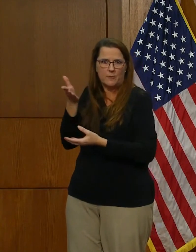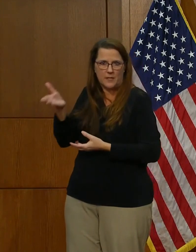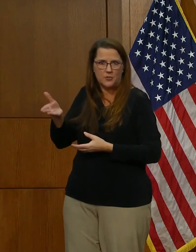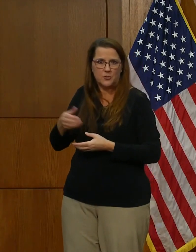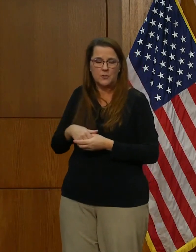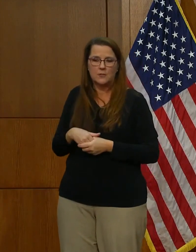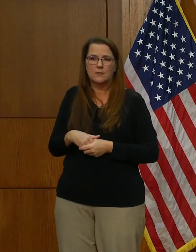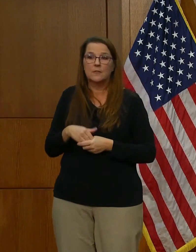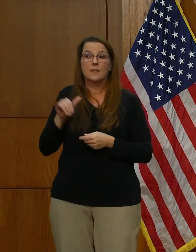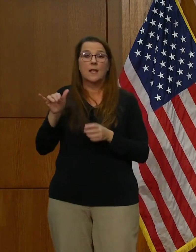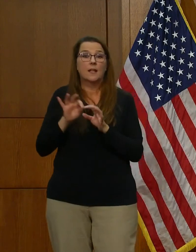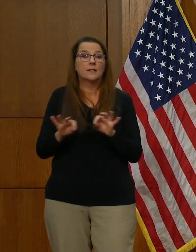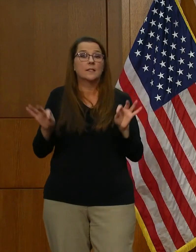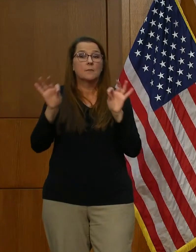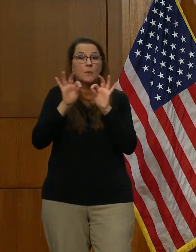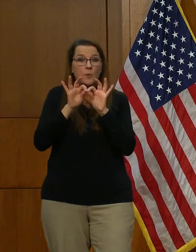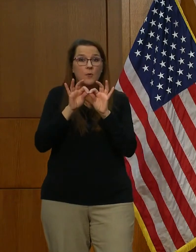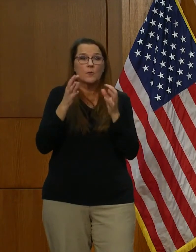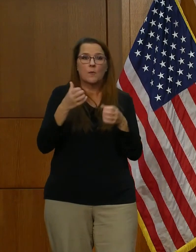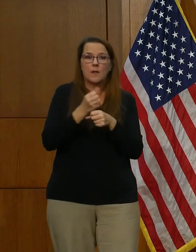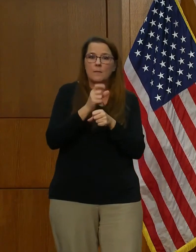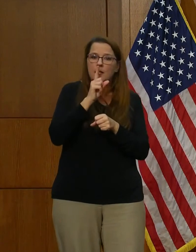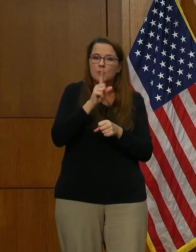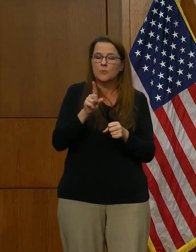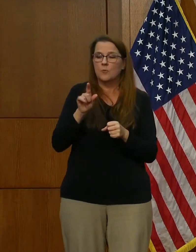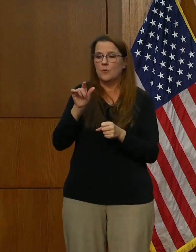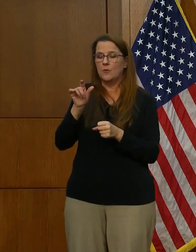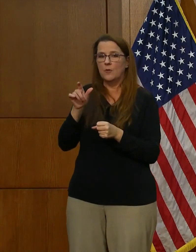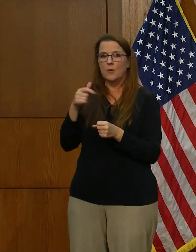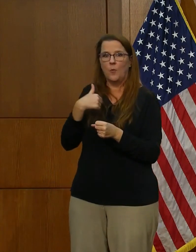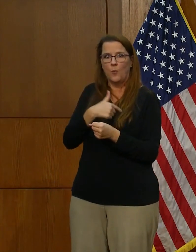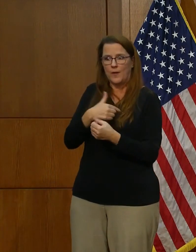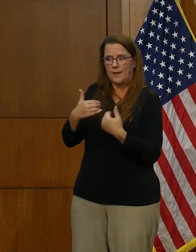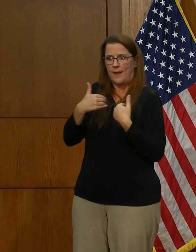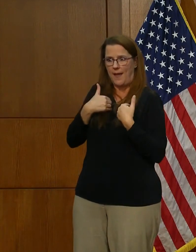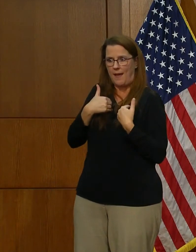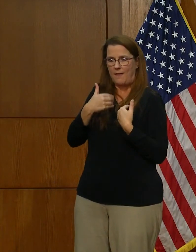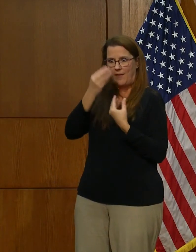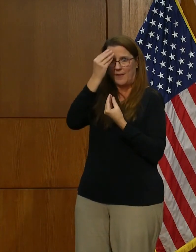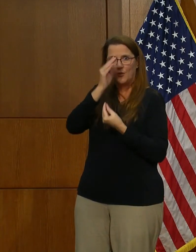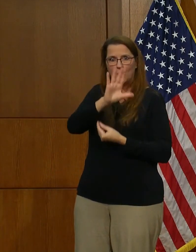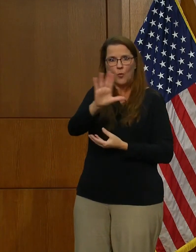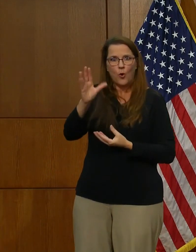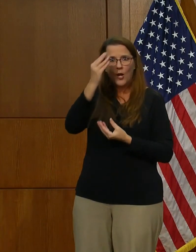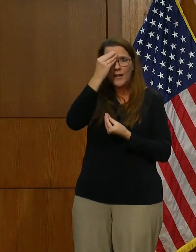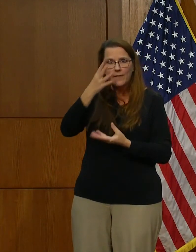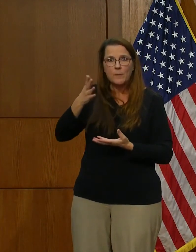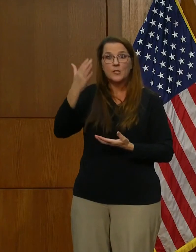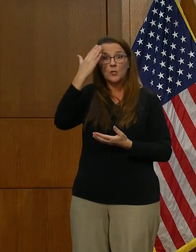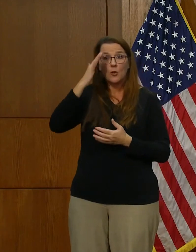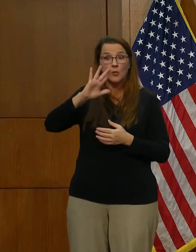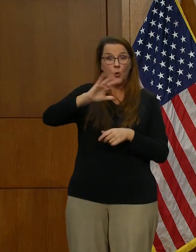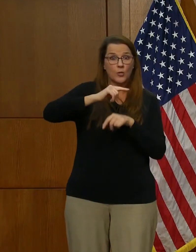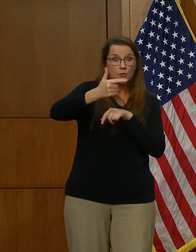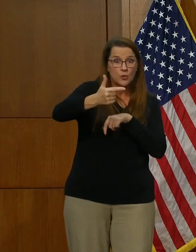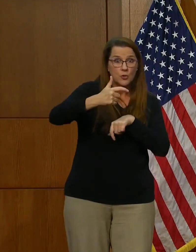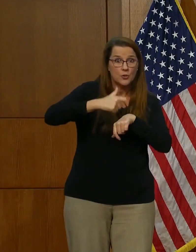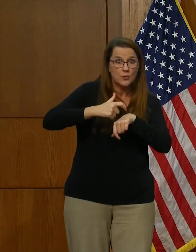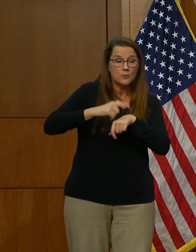OUT AND UP TO DATE. THIS IS IMPORTANT SO THAT WE CAN MAKE SURE WE HAVE THE INFORMATION WE